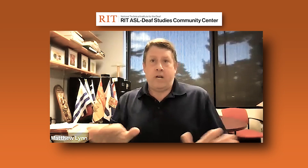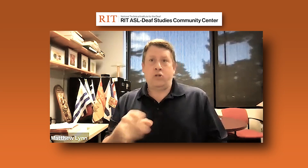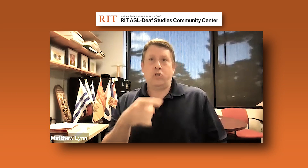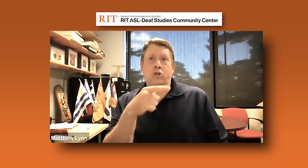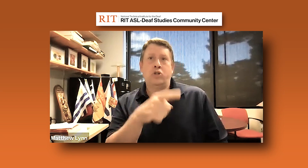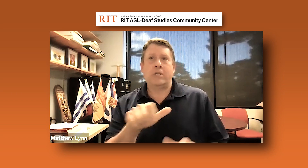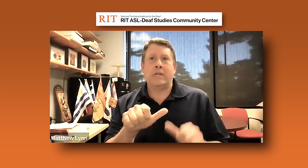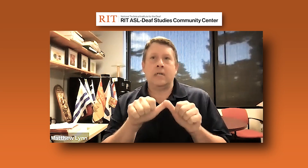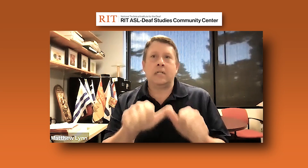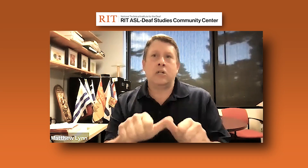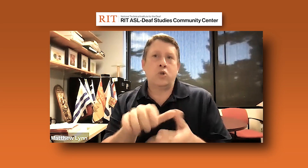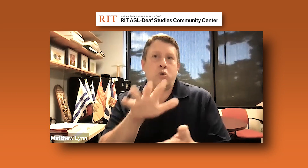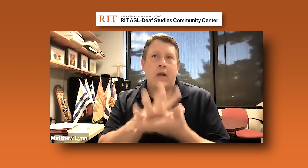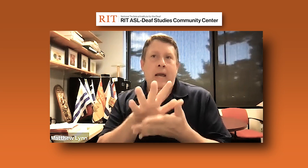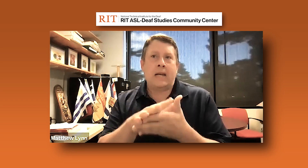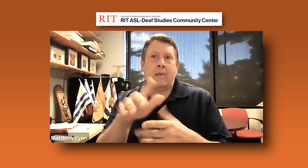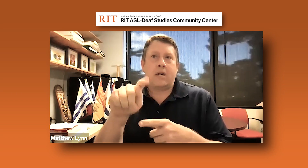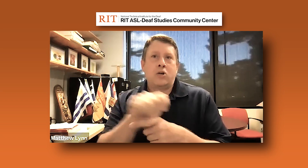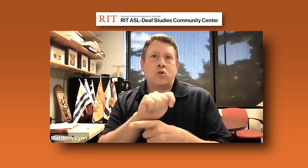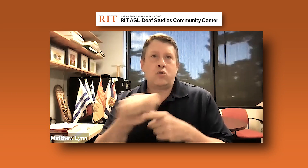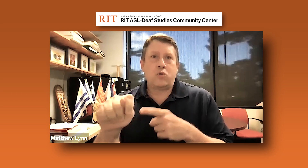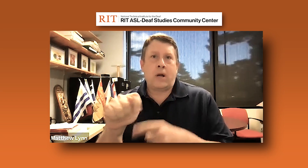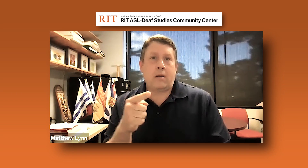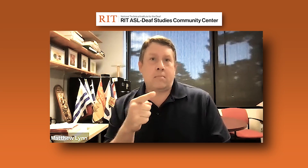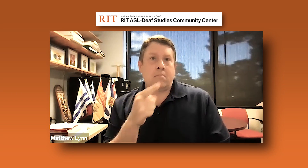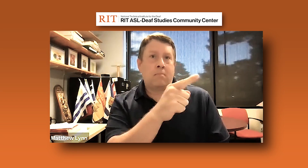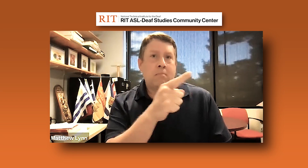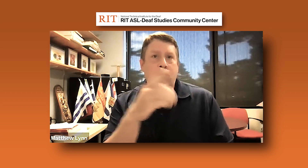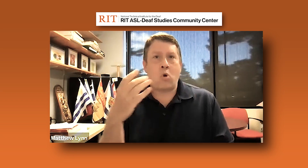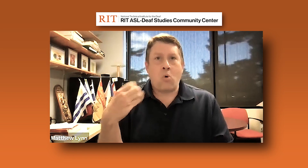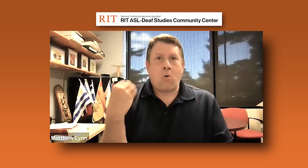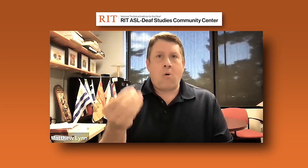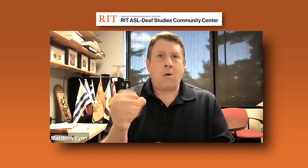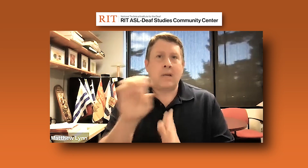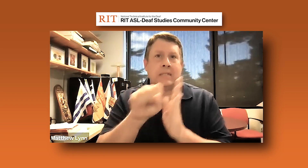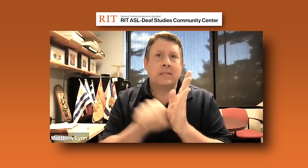Upon completion of her master's degree, she decided to continue her academic training